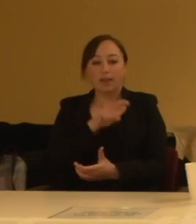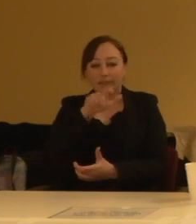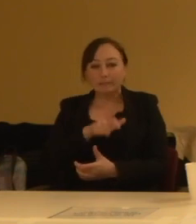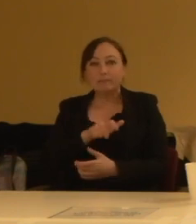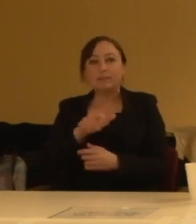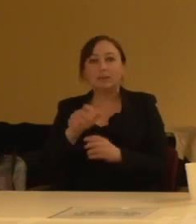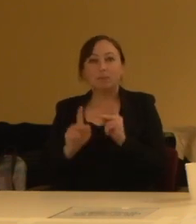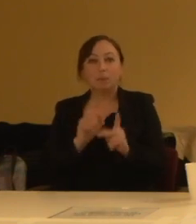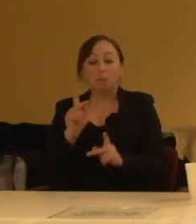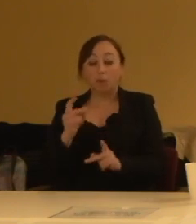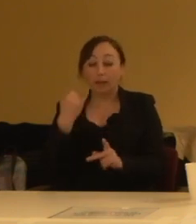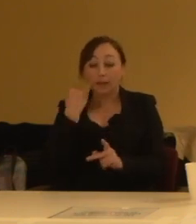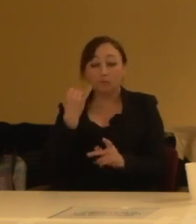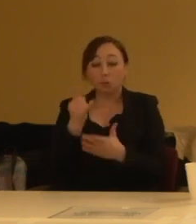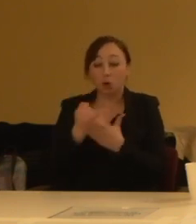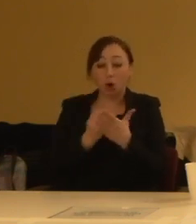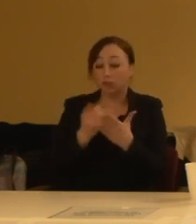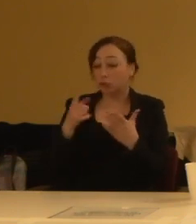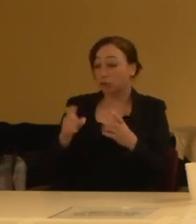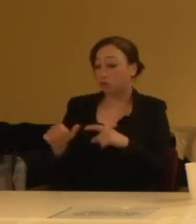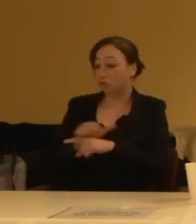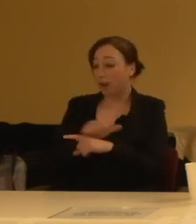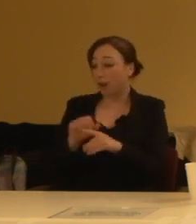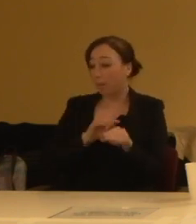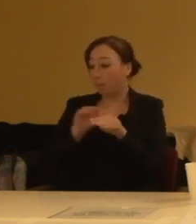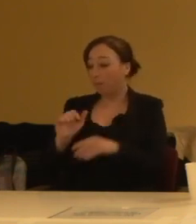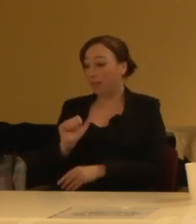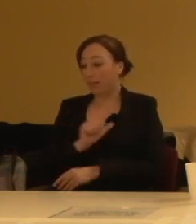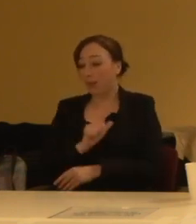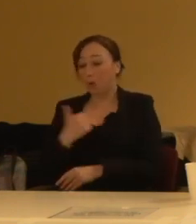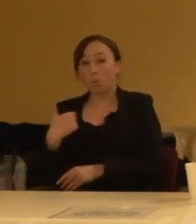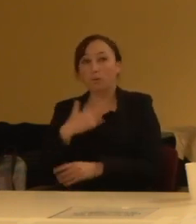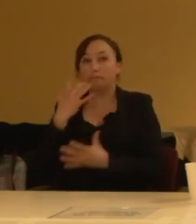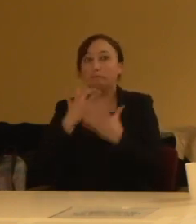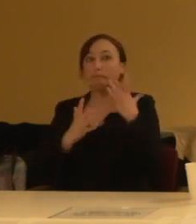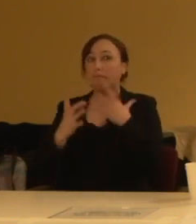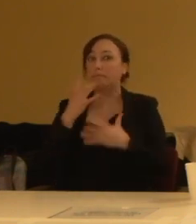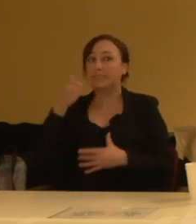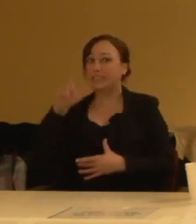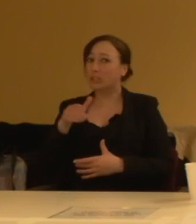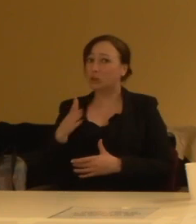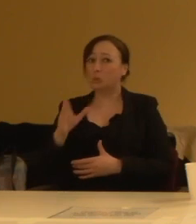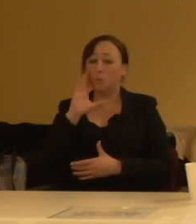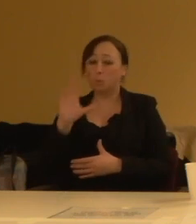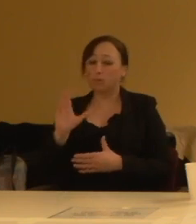move to Atlanta, Georgia please, we need you, we need you, we'll make you work really hard and love you to pieces, and the food is really good.